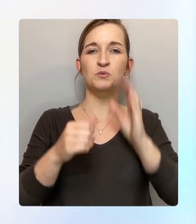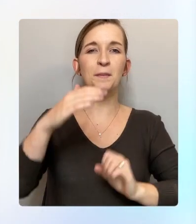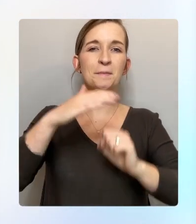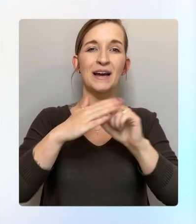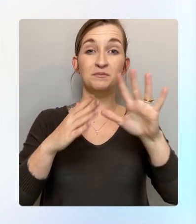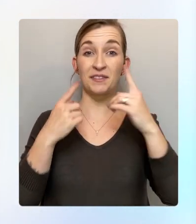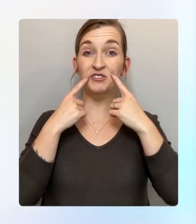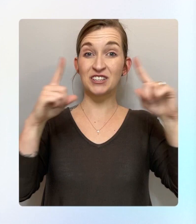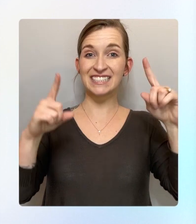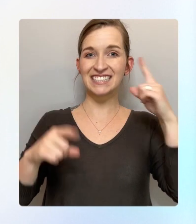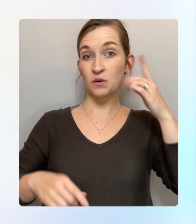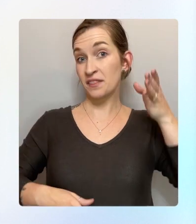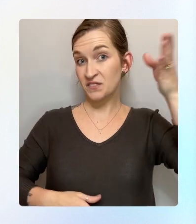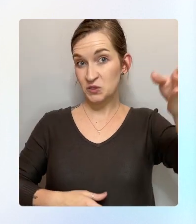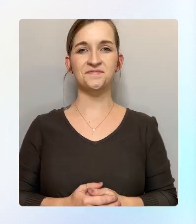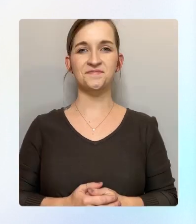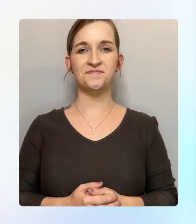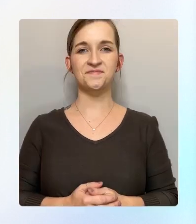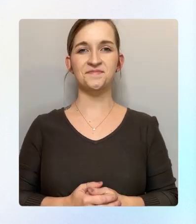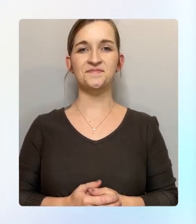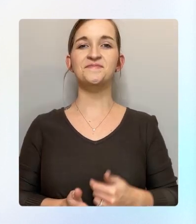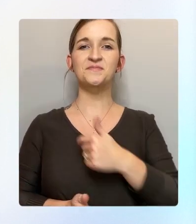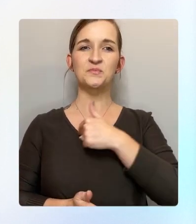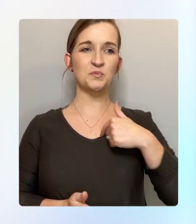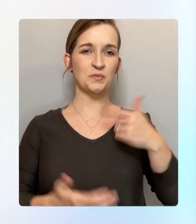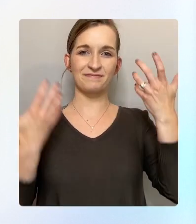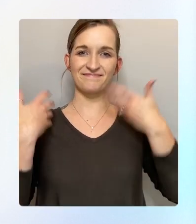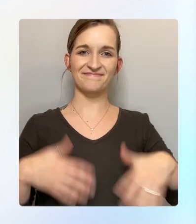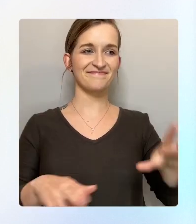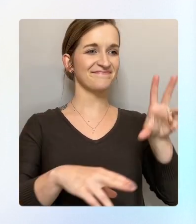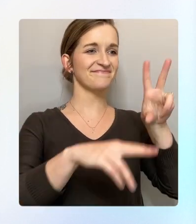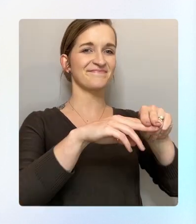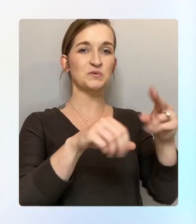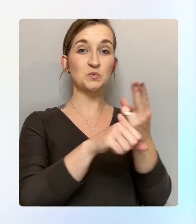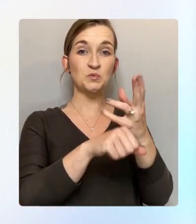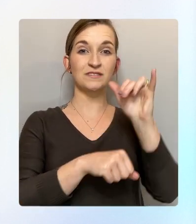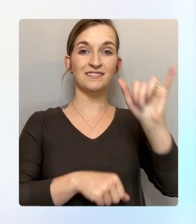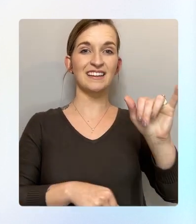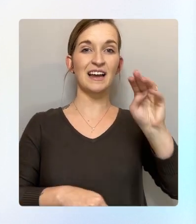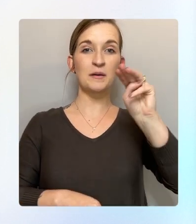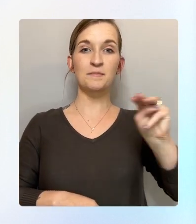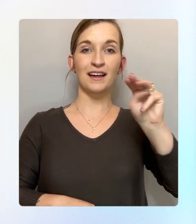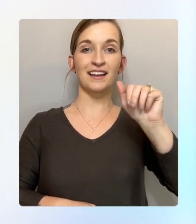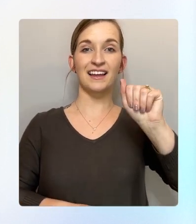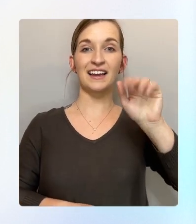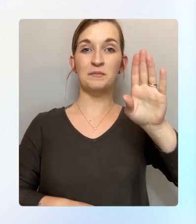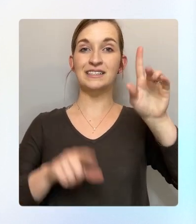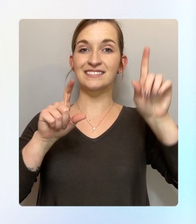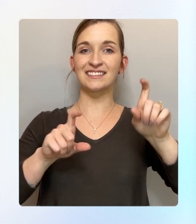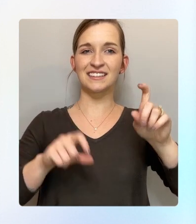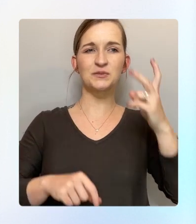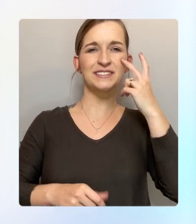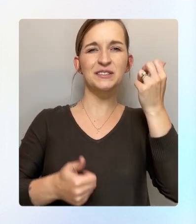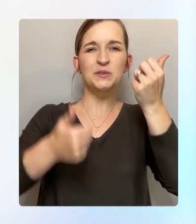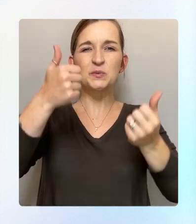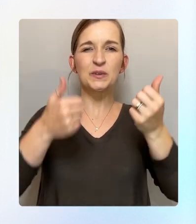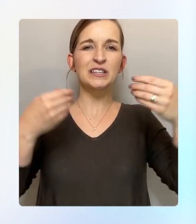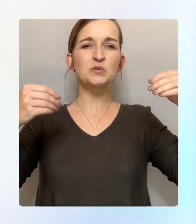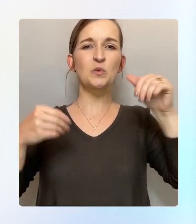We've leveraged Meta's A/B testing to find which store assets perform best for acquiring new users. We've found that playful and bright assets